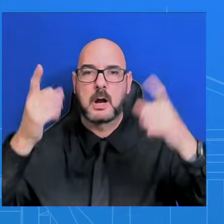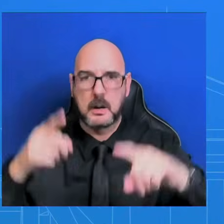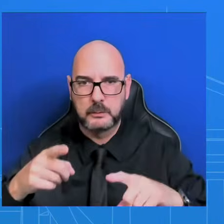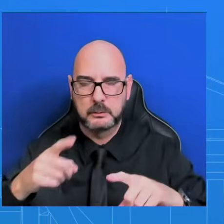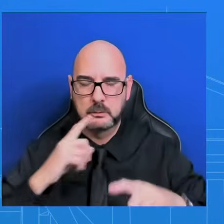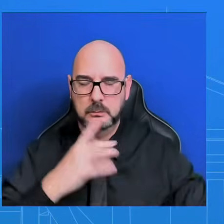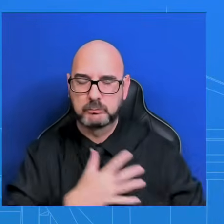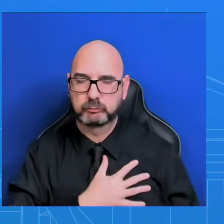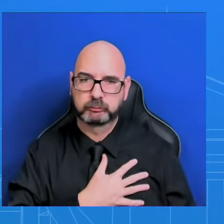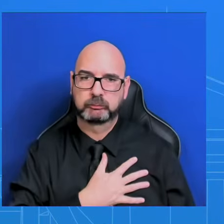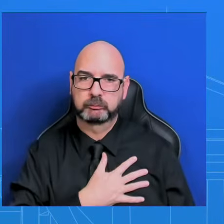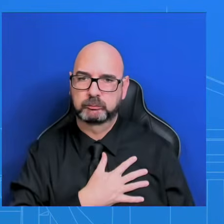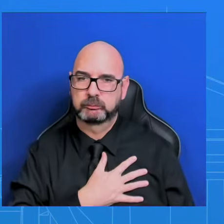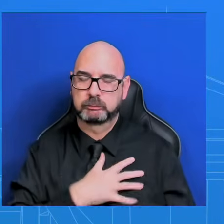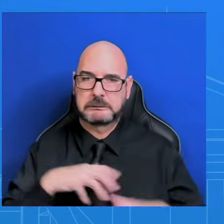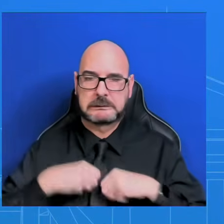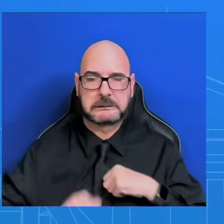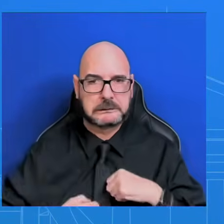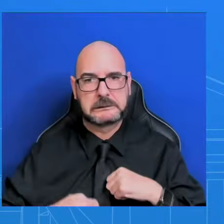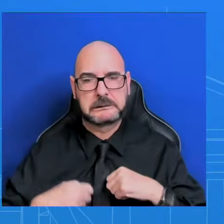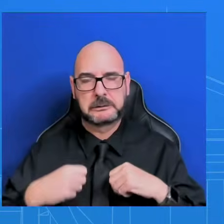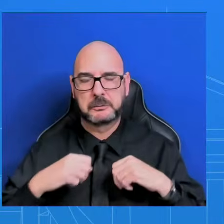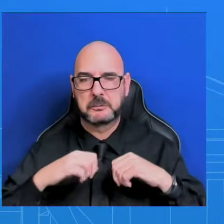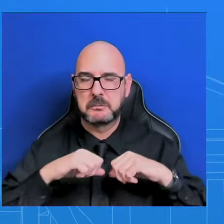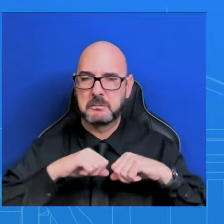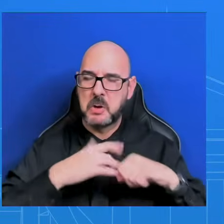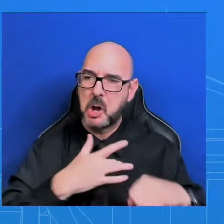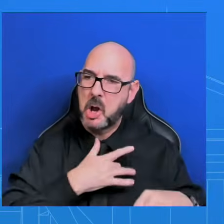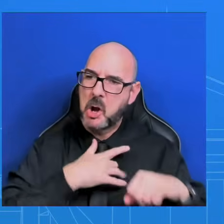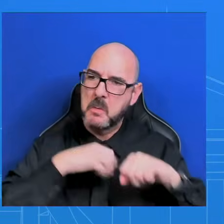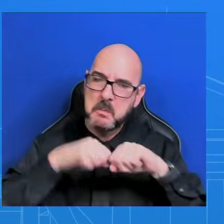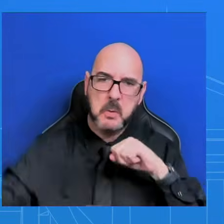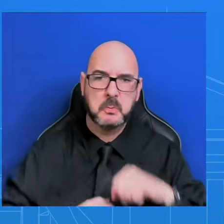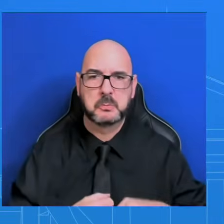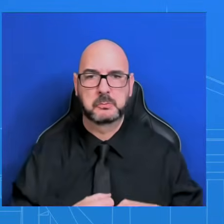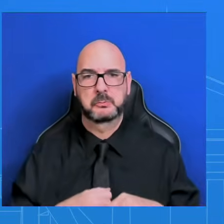for that community. And so, no community -- no community should have to ever go